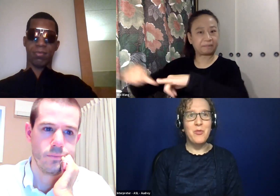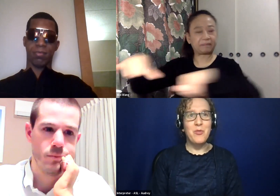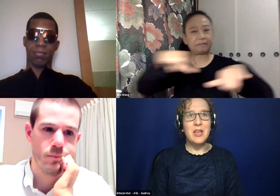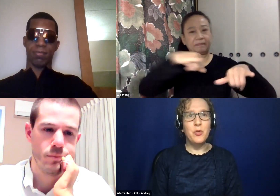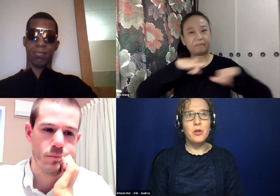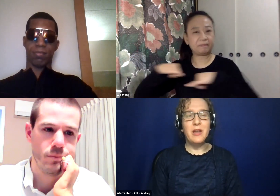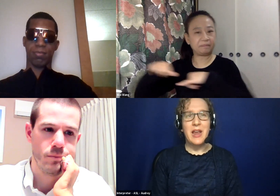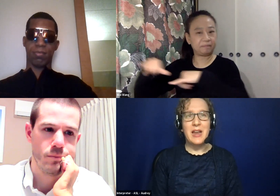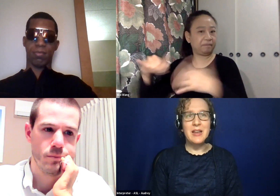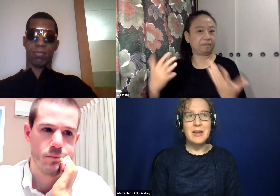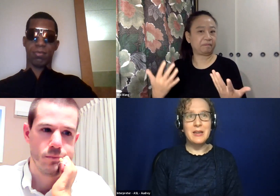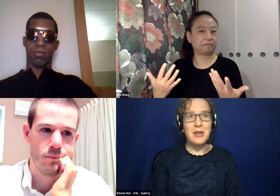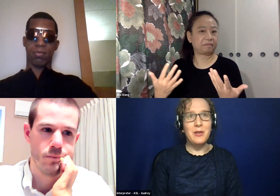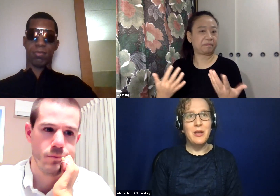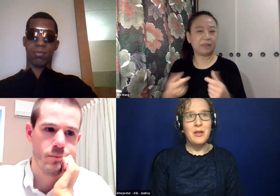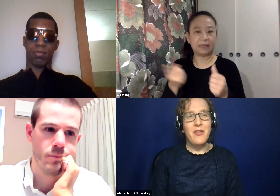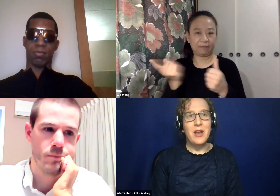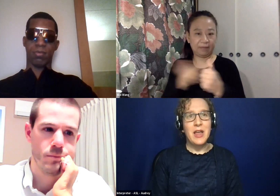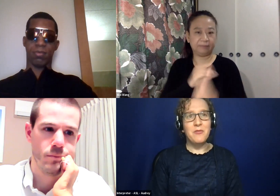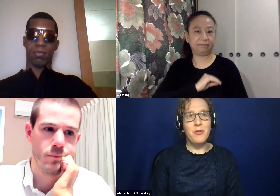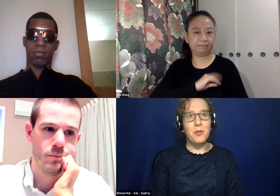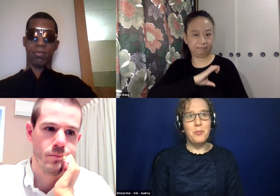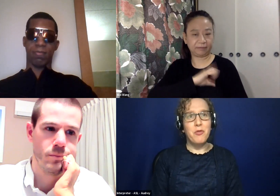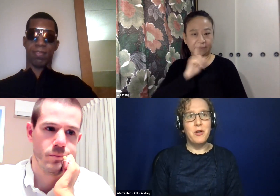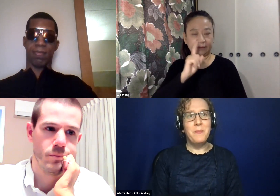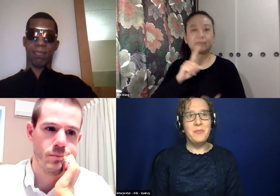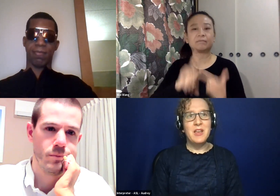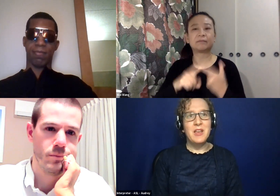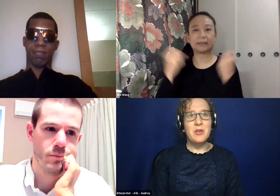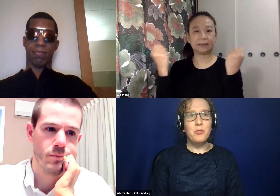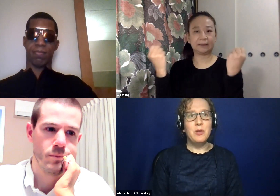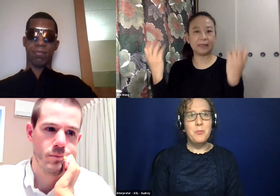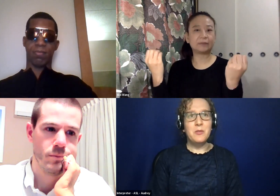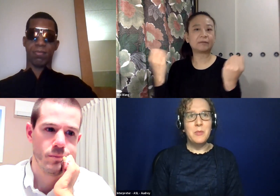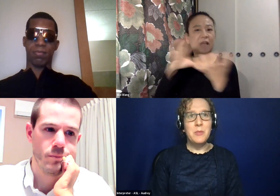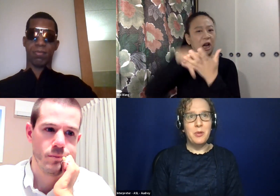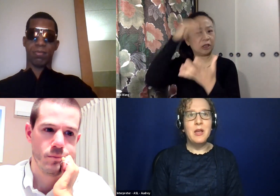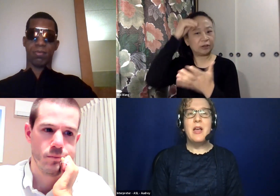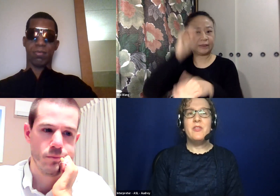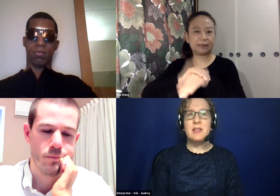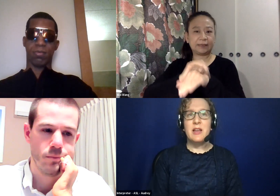like I was equal and I had an identity that I hadn't felt before so it really built me up, and